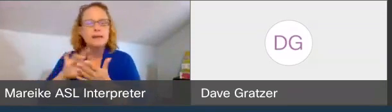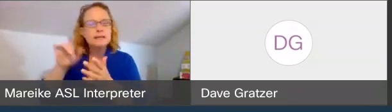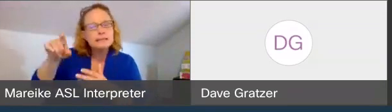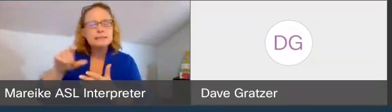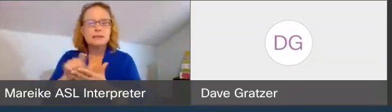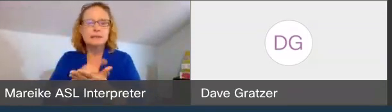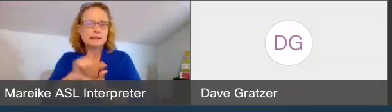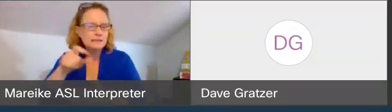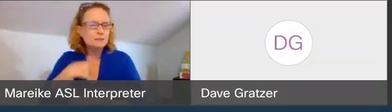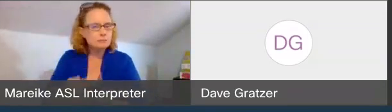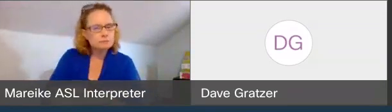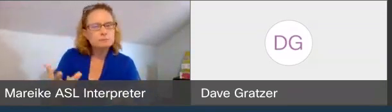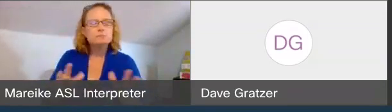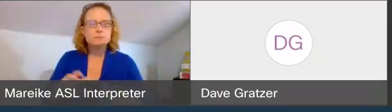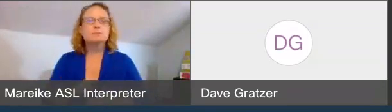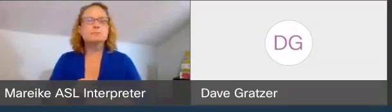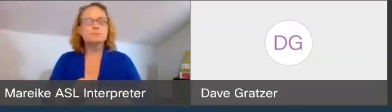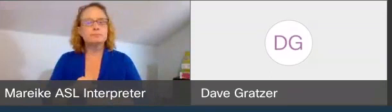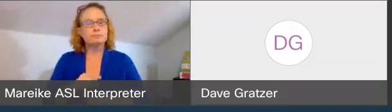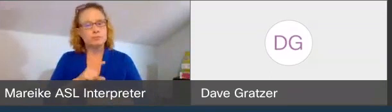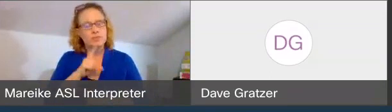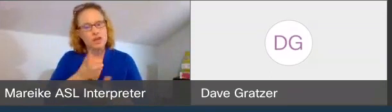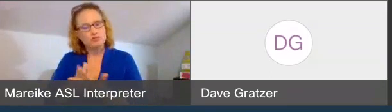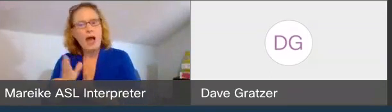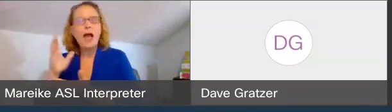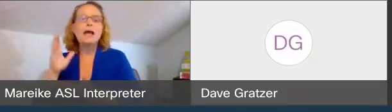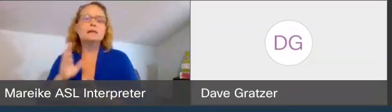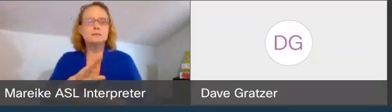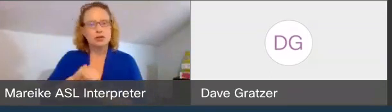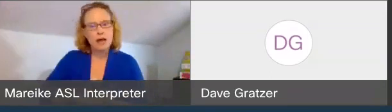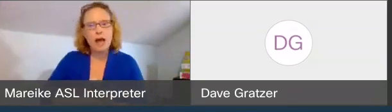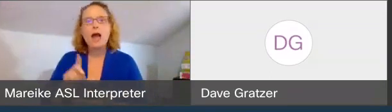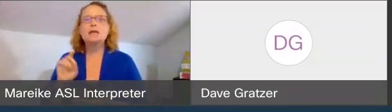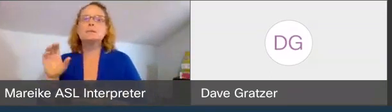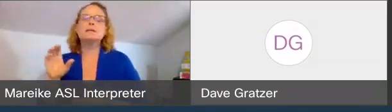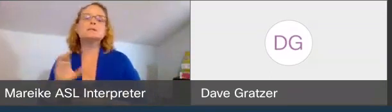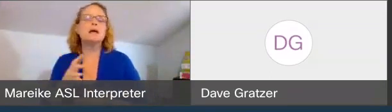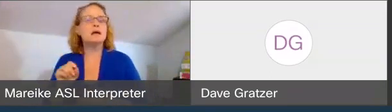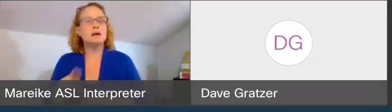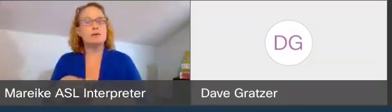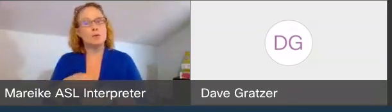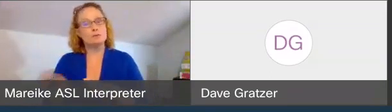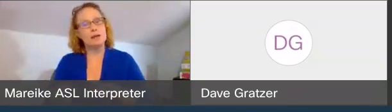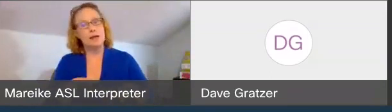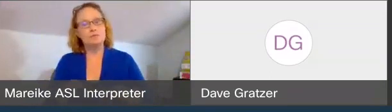discussed their entitlements vital documents, and of course, behavioral and medical needs.